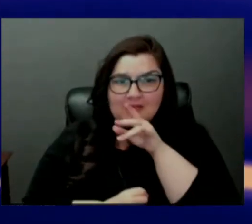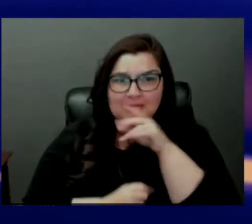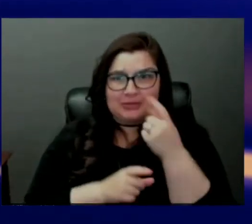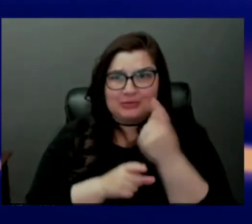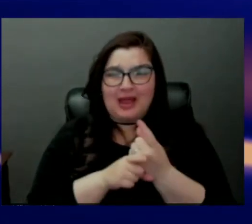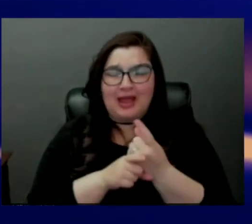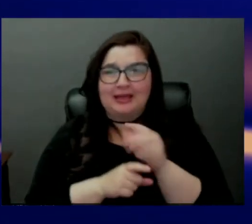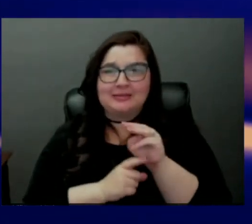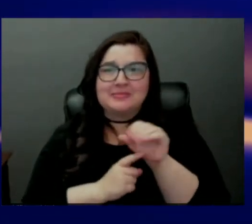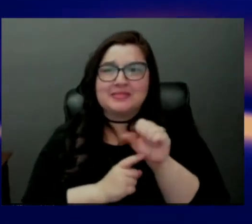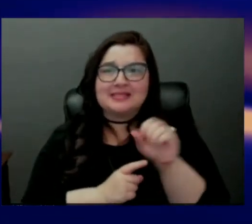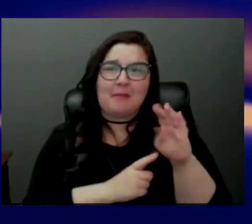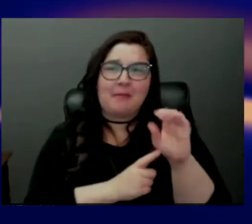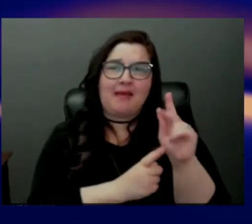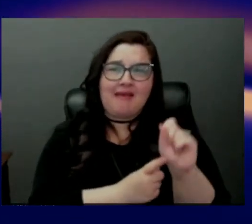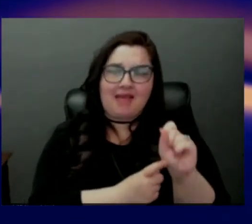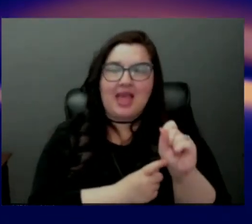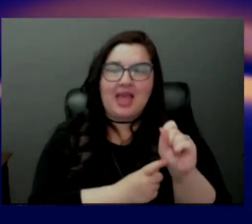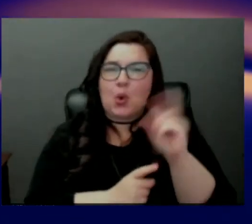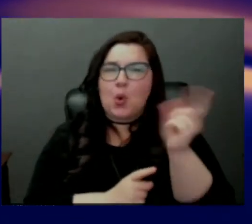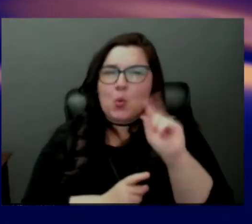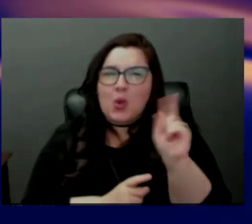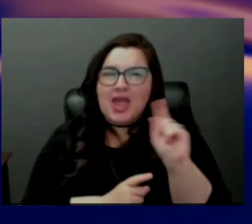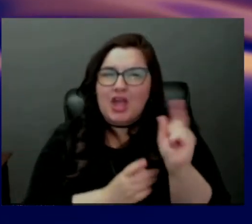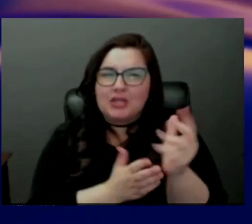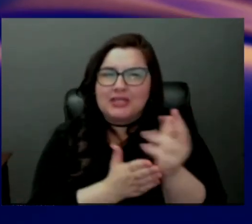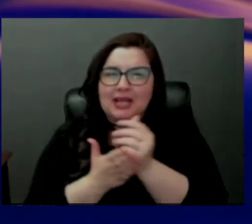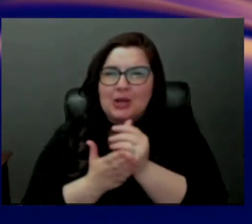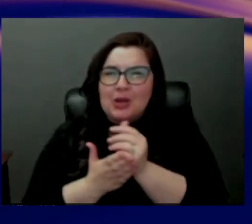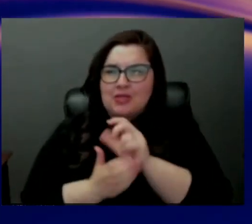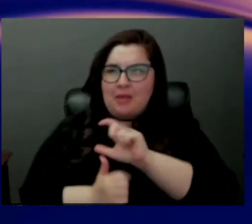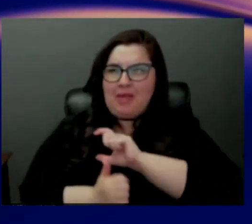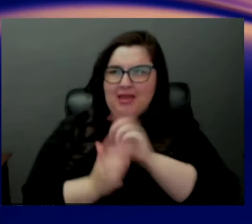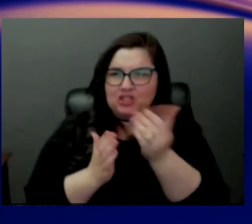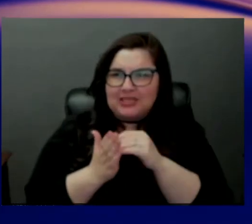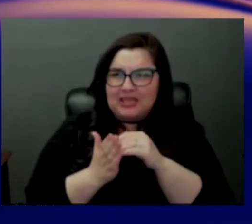Where can we earn the badge again? So you can earn the badge, the badge is